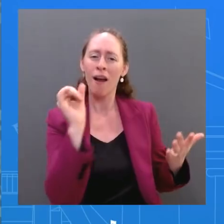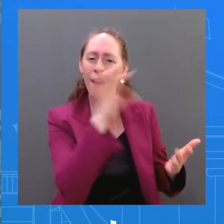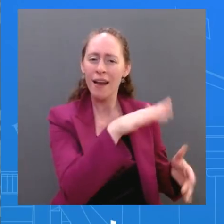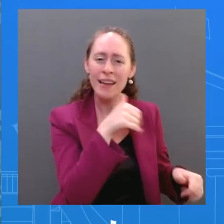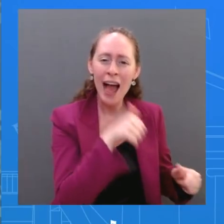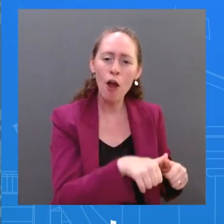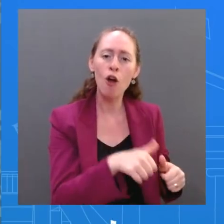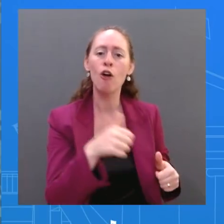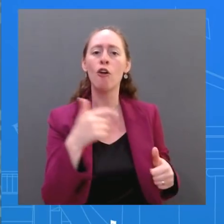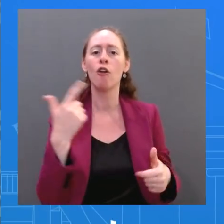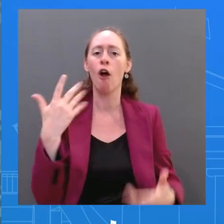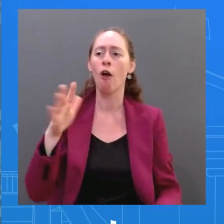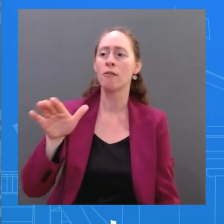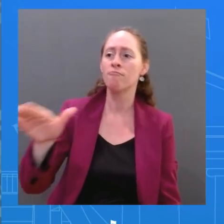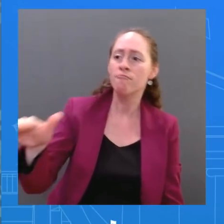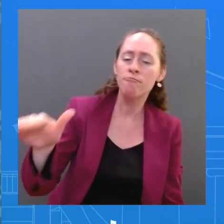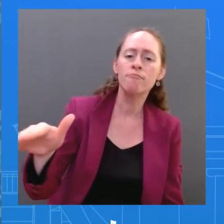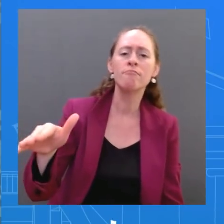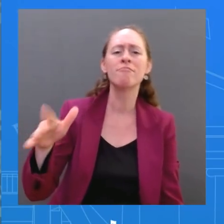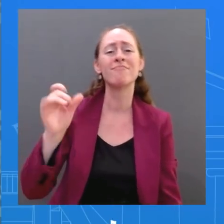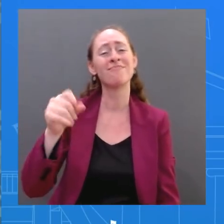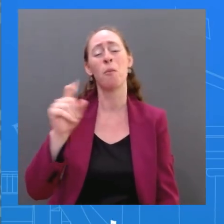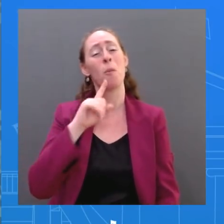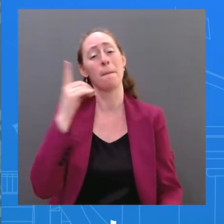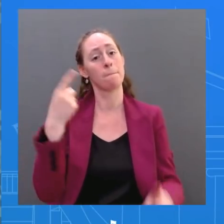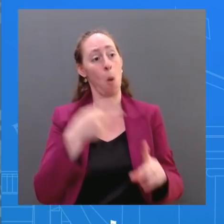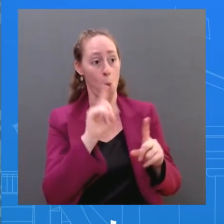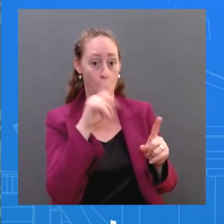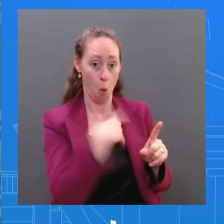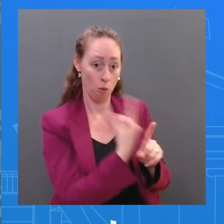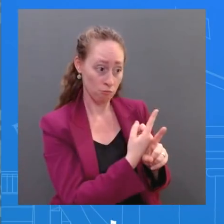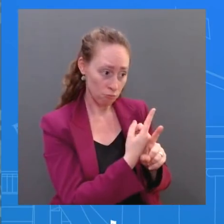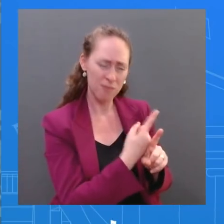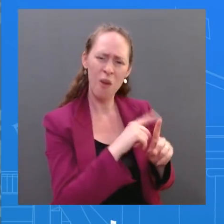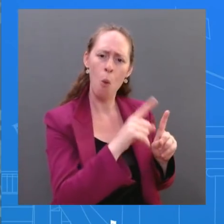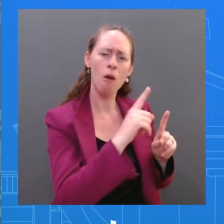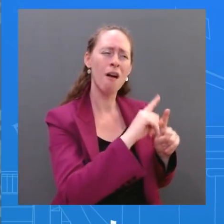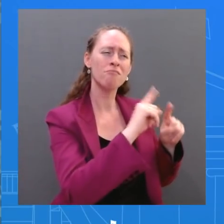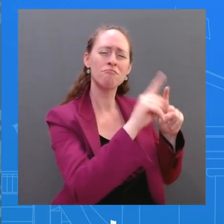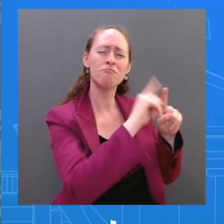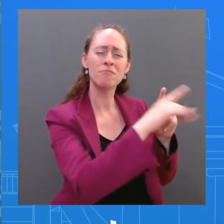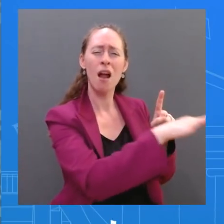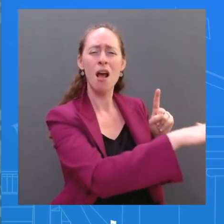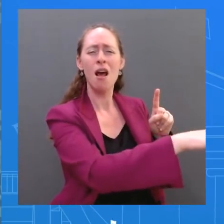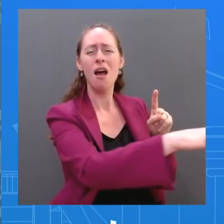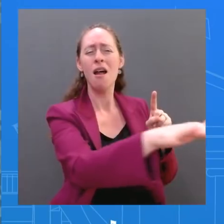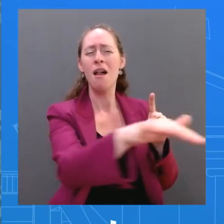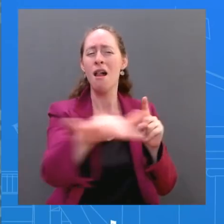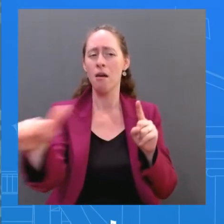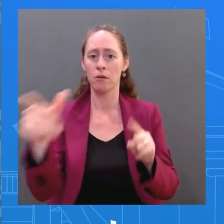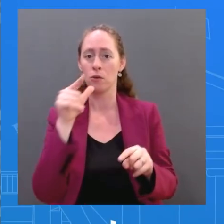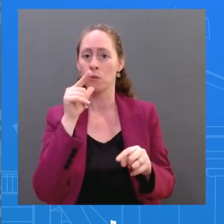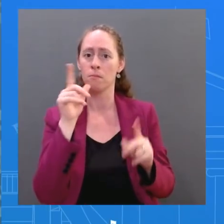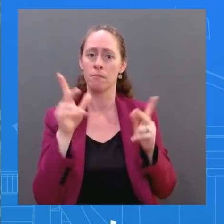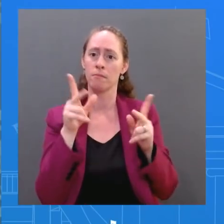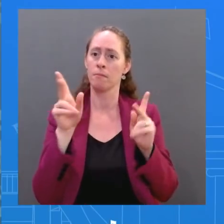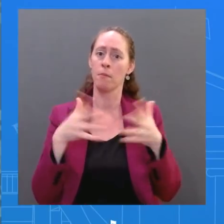wrongfully detained and held hostage. This is something that this administration has been working on since last year to make sure